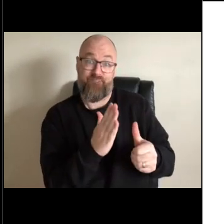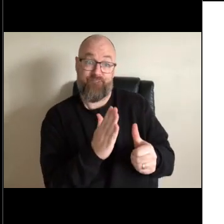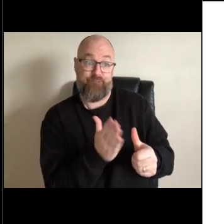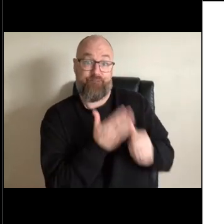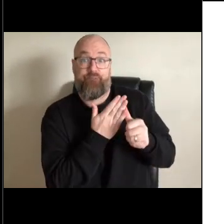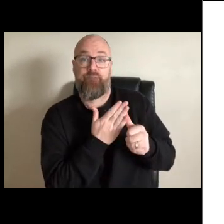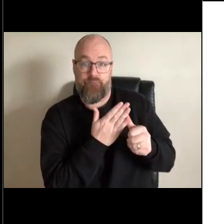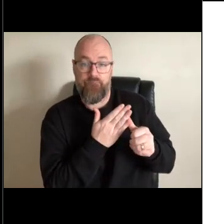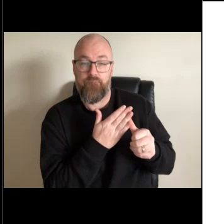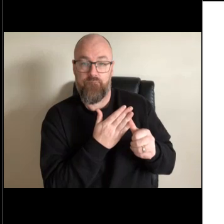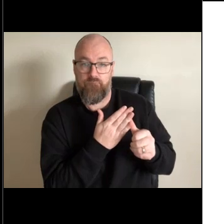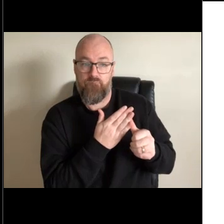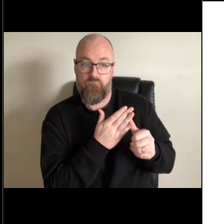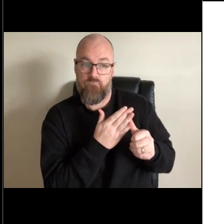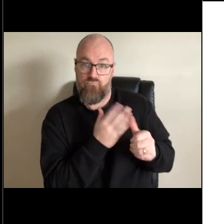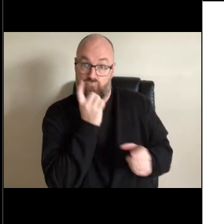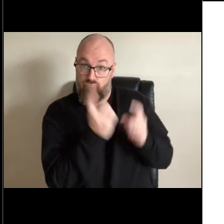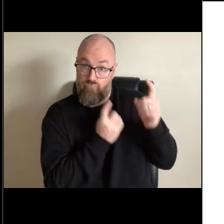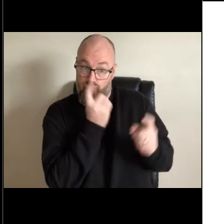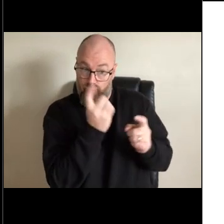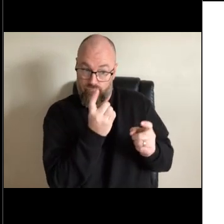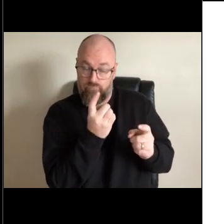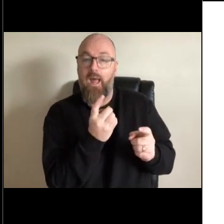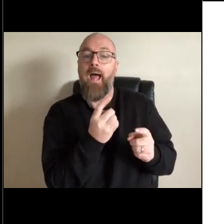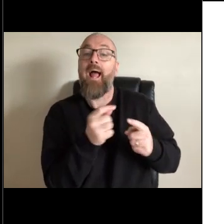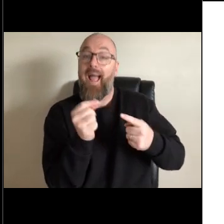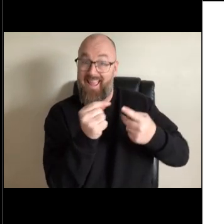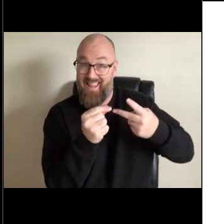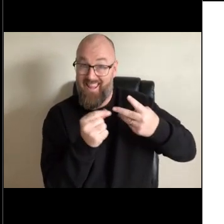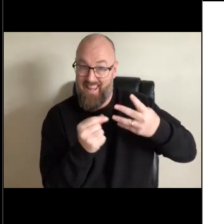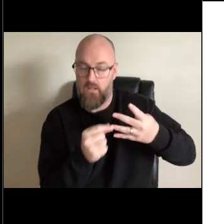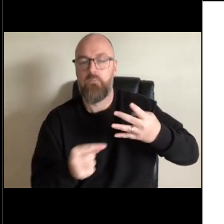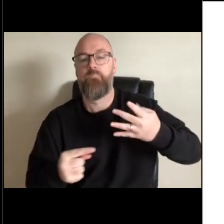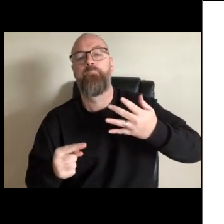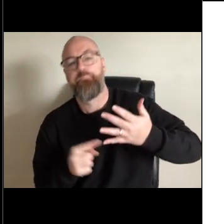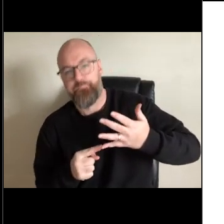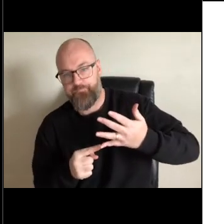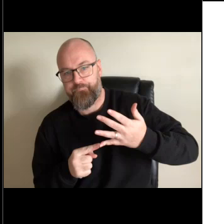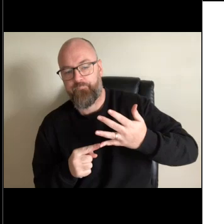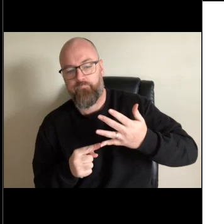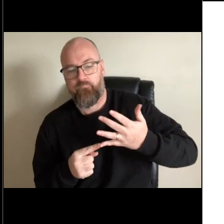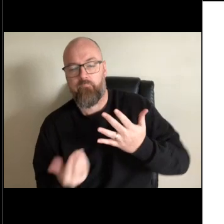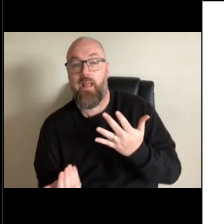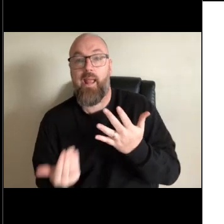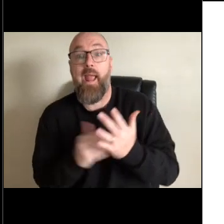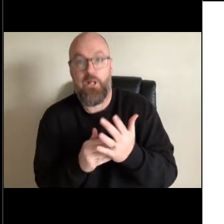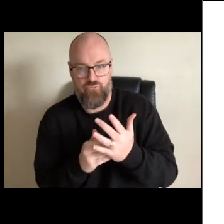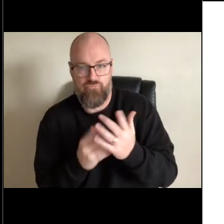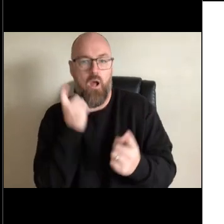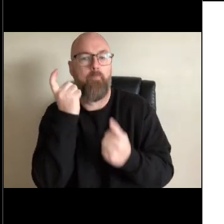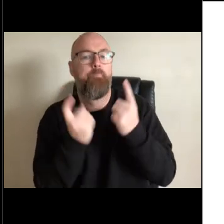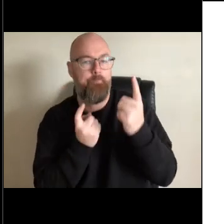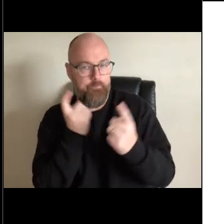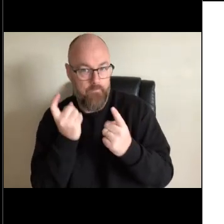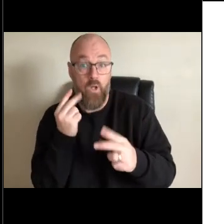that last dot point on the slide is a note that there is extra considerations for children who